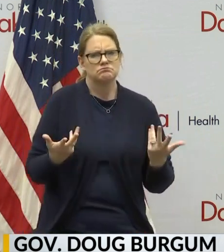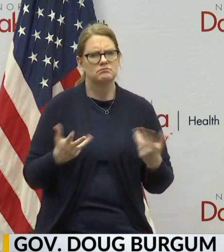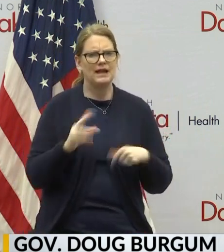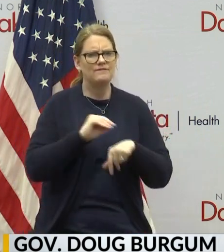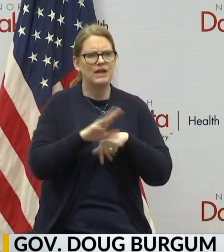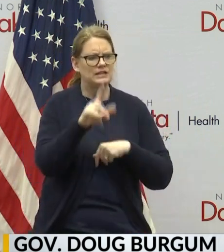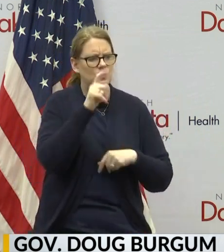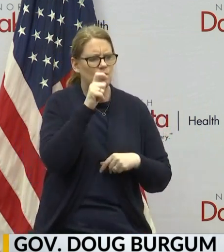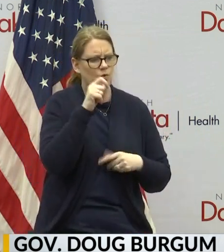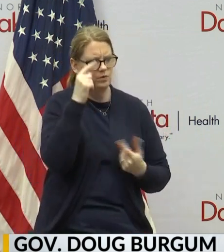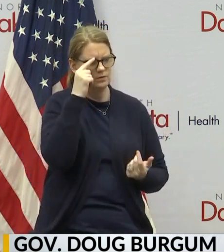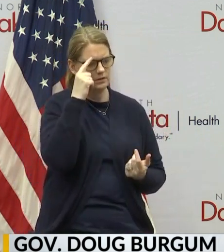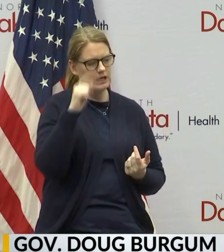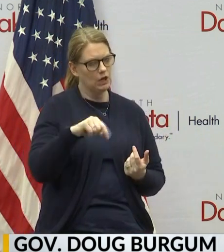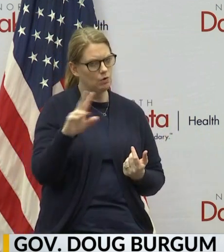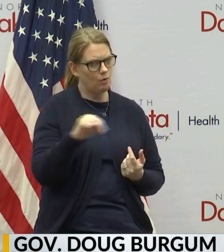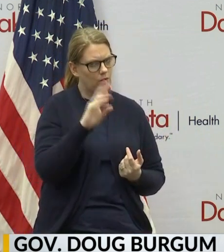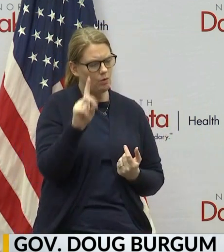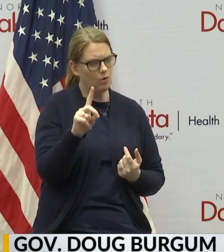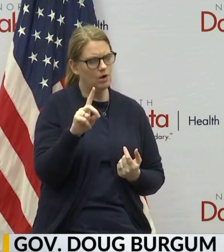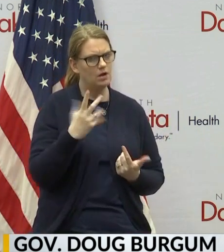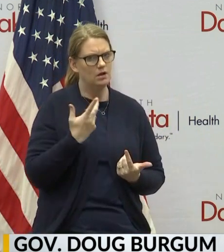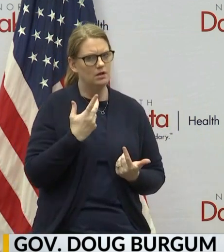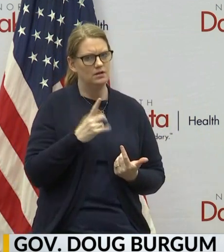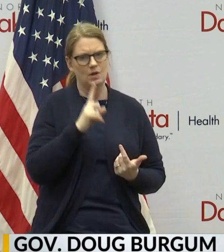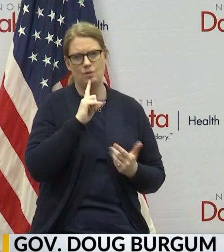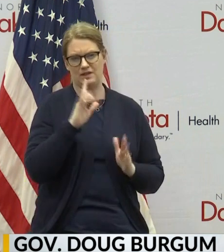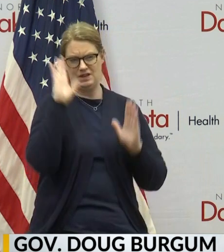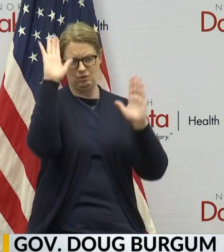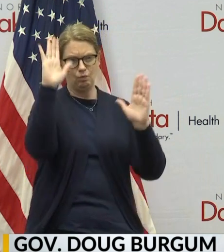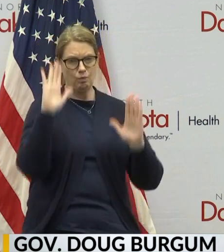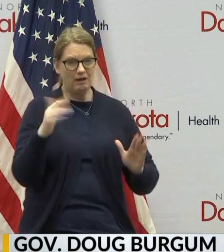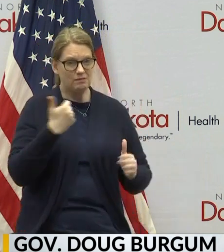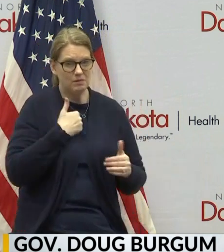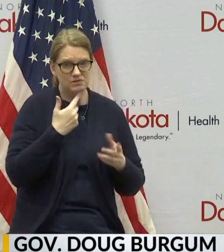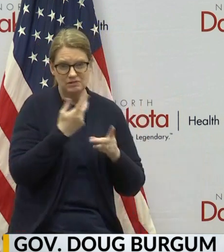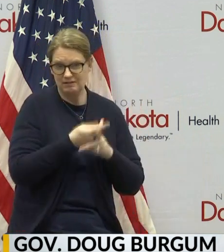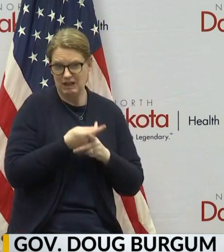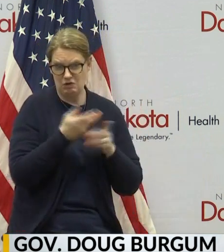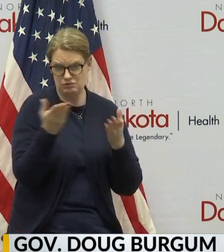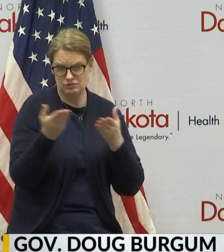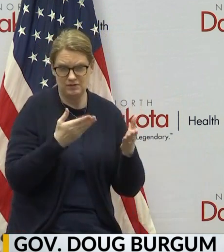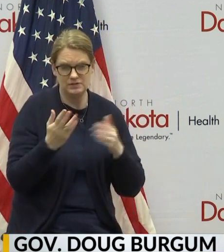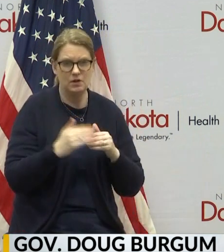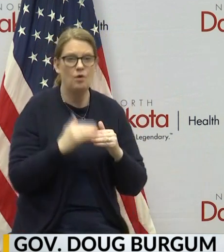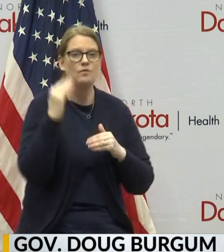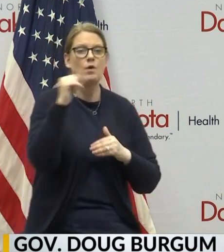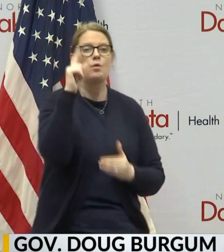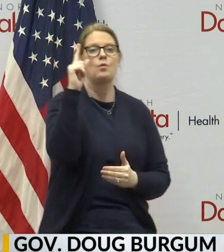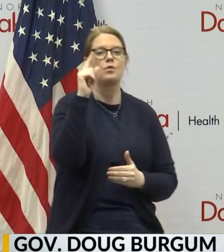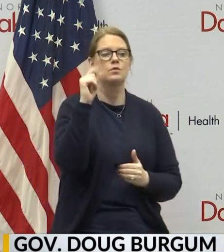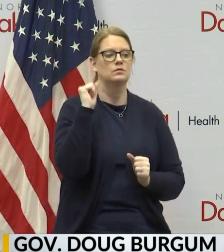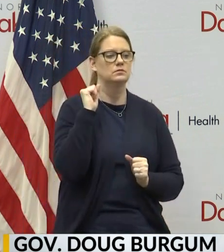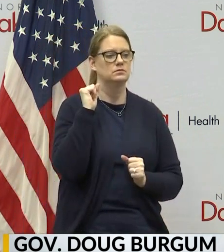MANAGED, AGAIN, BY LOCAL COUNTY OR STATE LAW ENFORCEMENT. WHO DOES THIS AFFECT? IN NORTH DAKOTA, WE'RE FORTUNATE